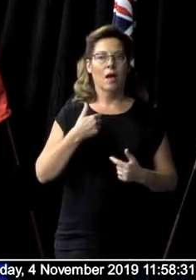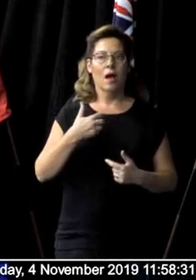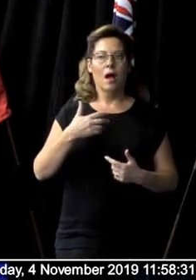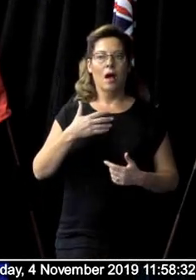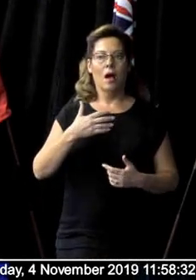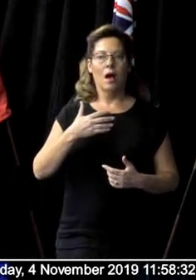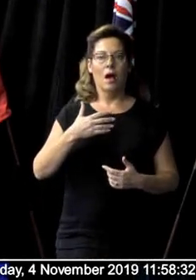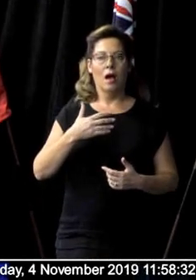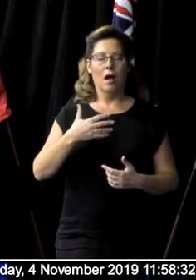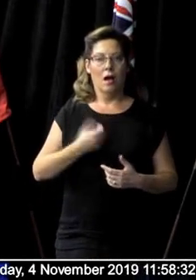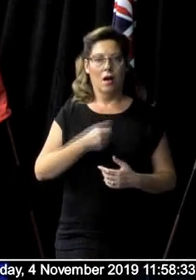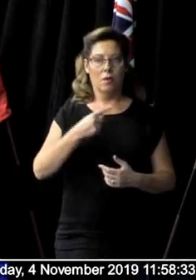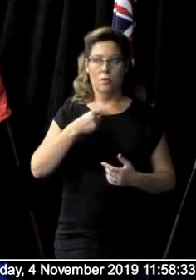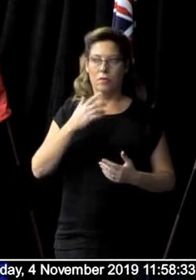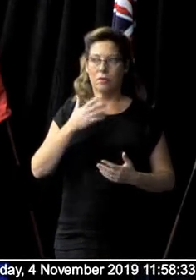not to publish to which you referred.